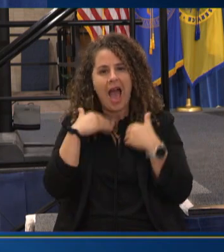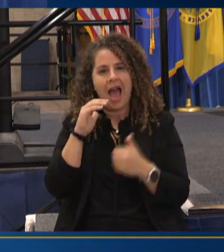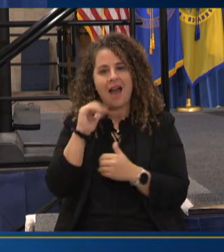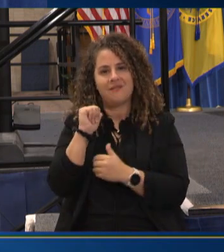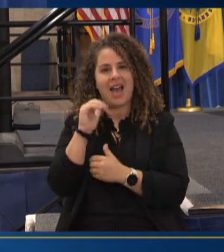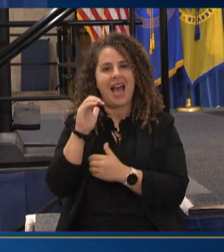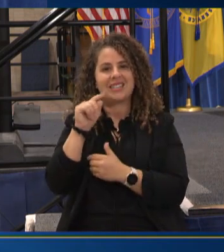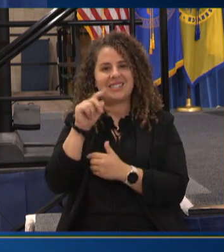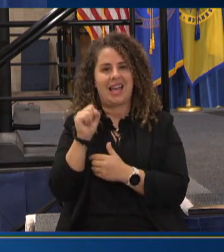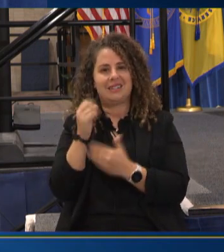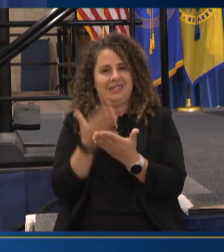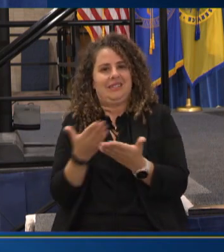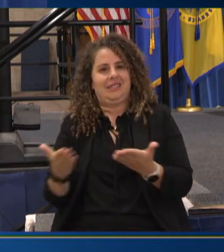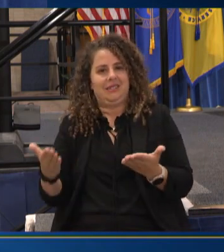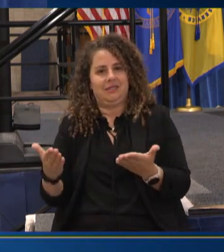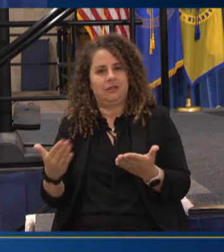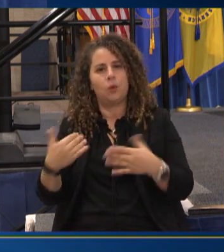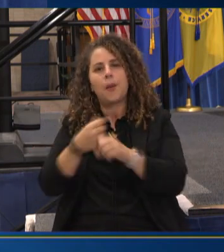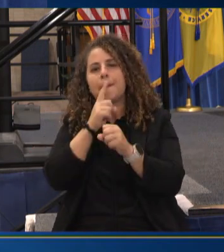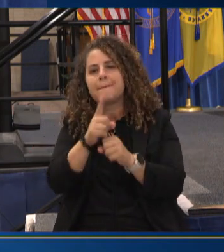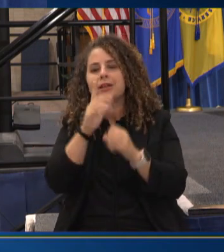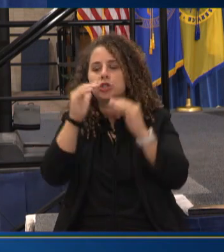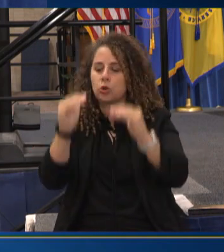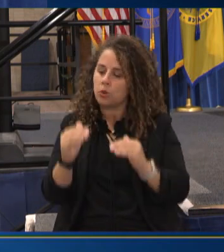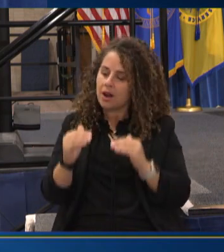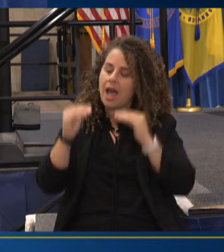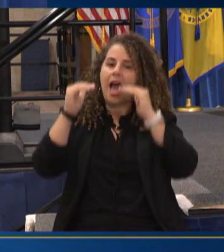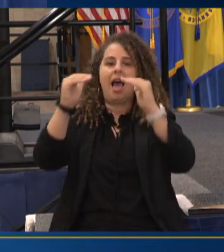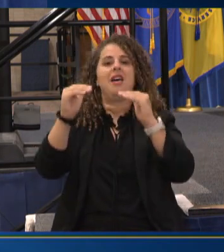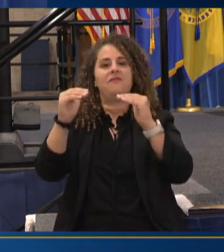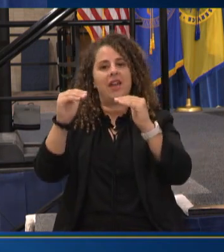We want to make sure that we're elevating the assets that individuals and